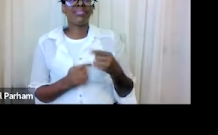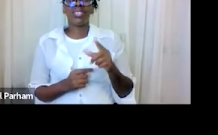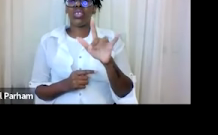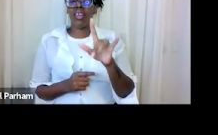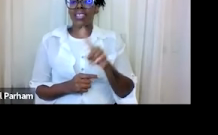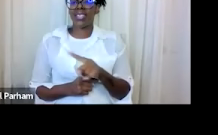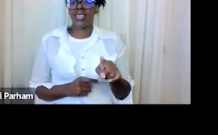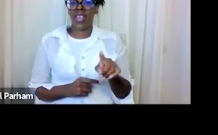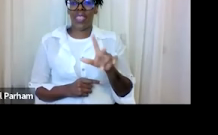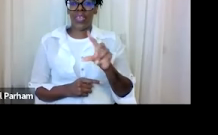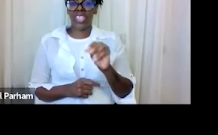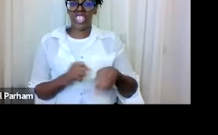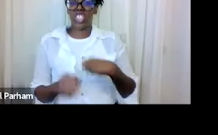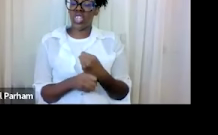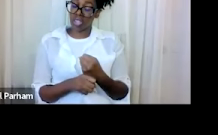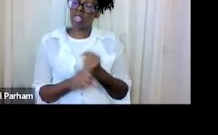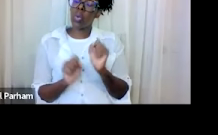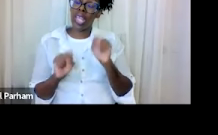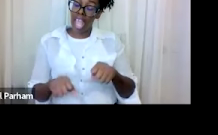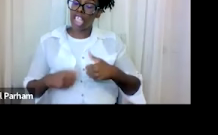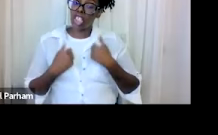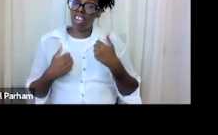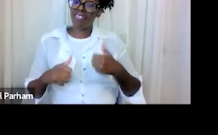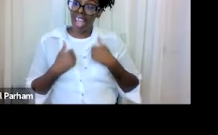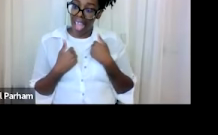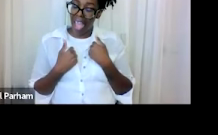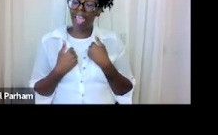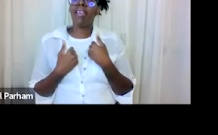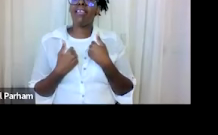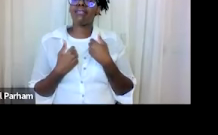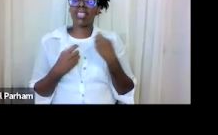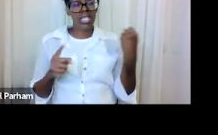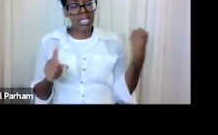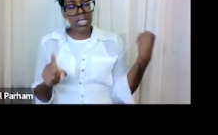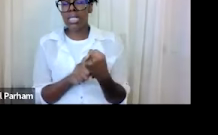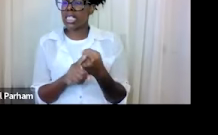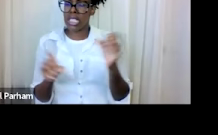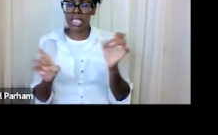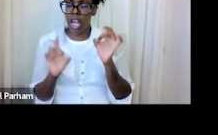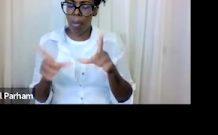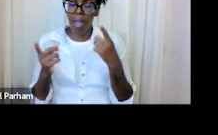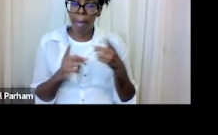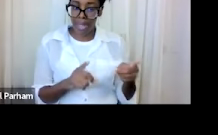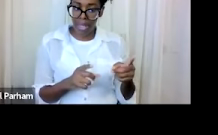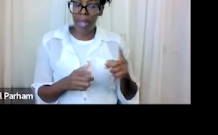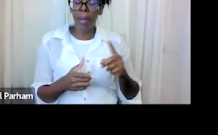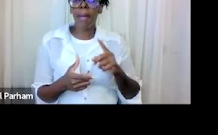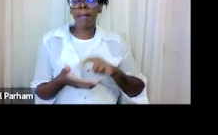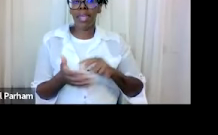we've seen the survivability of catastrophic events increase, which means when mortality decreases, fewer people are dying,